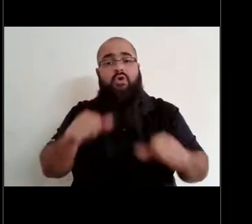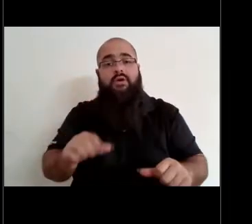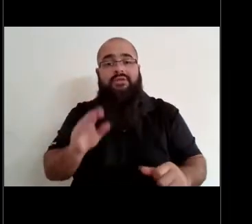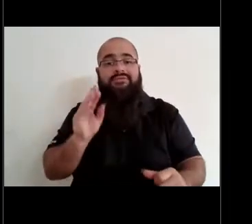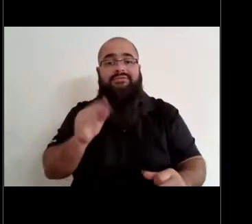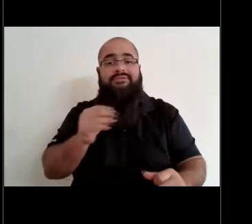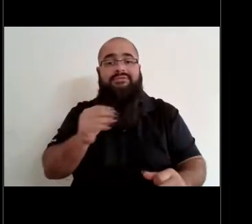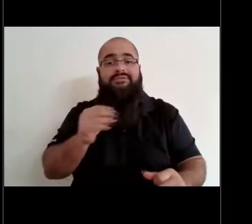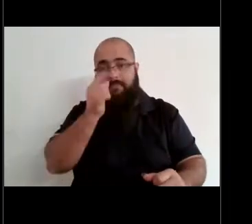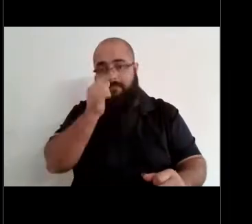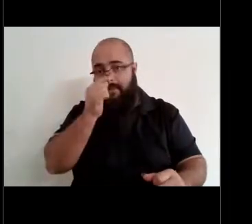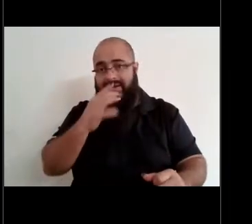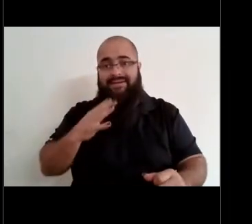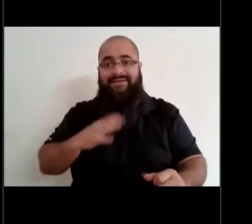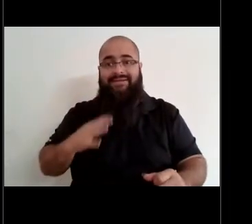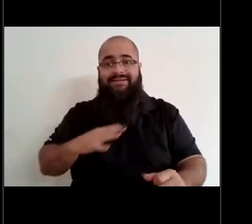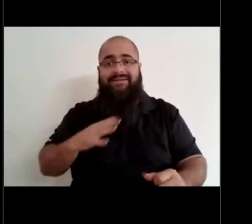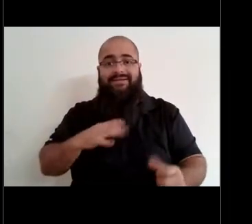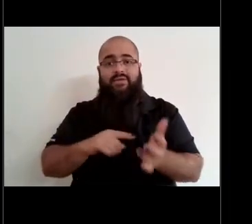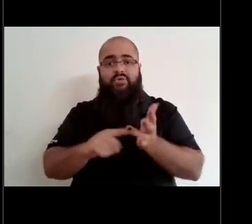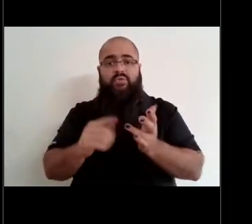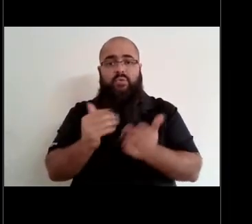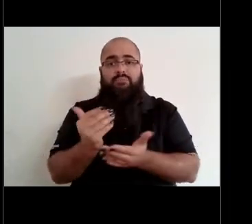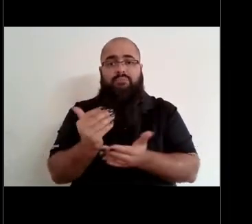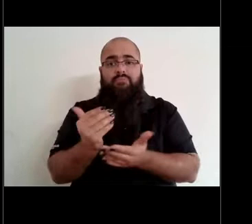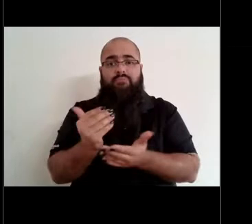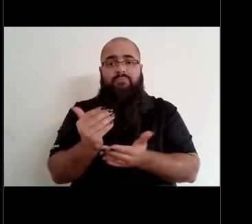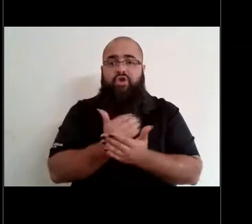Perpetrators can also get legal assistance as well.